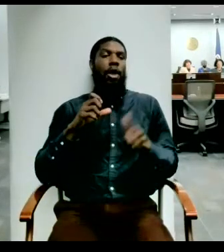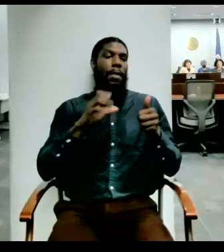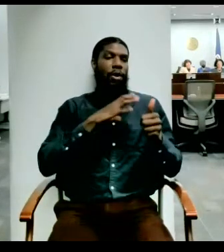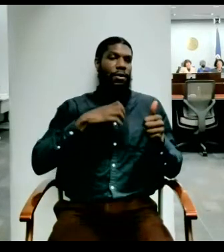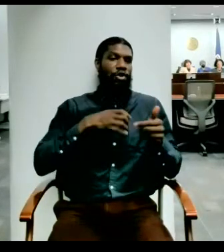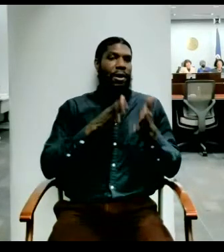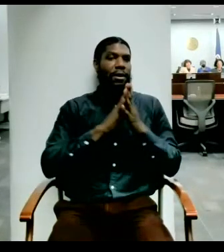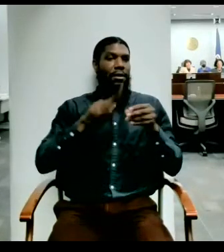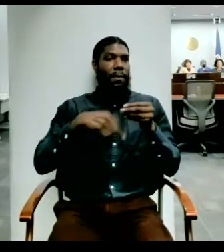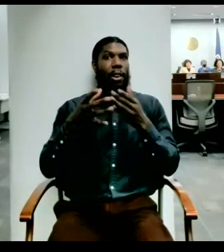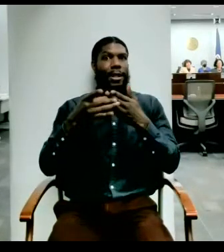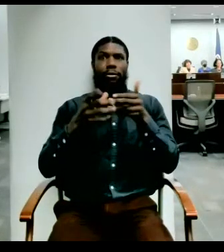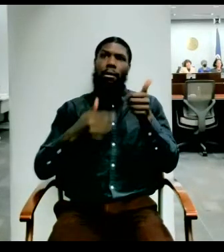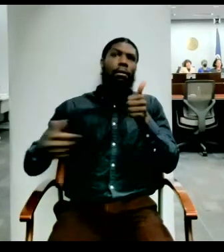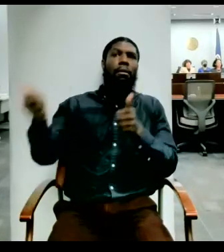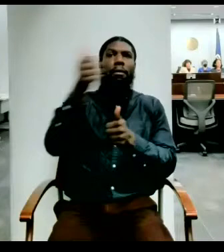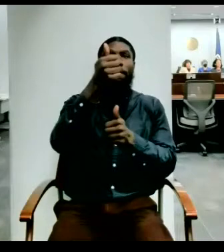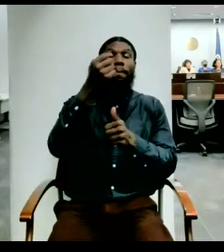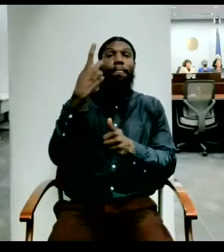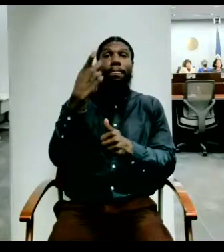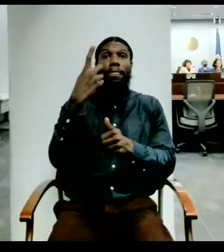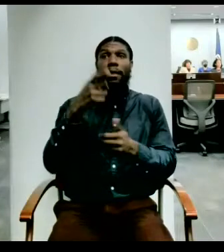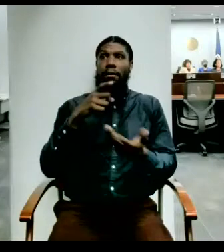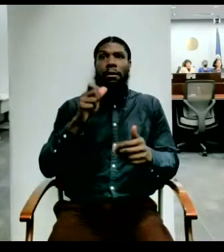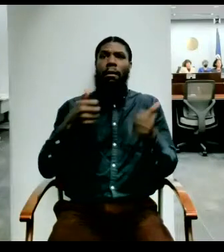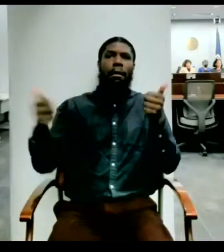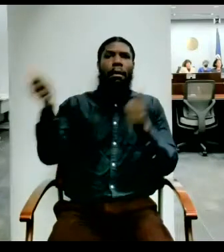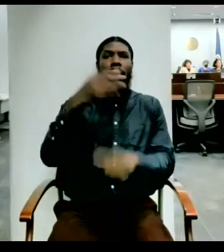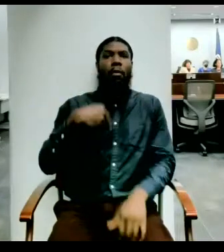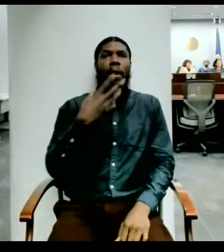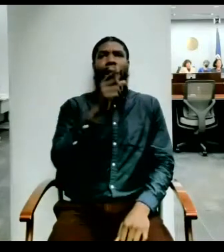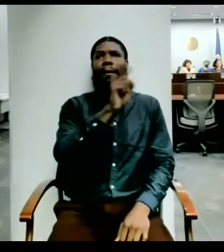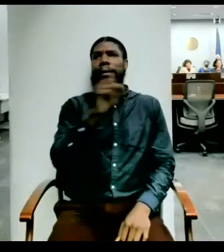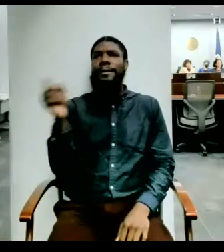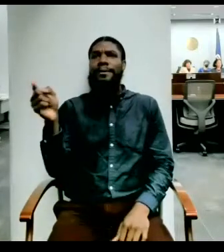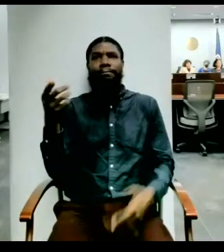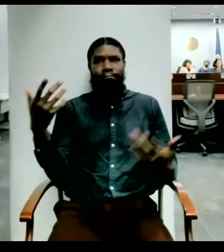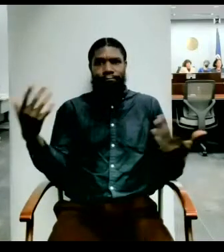If the leadership people, not of color, that creates automatically forces that to be a